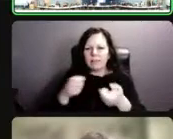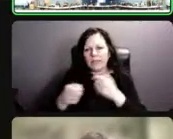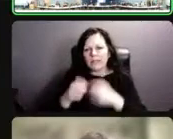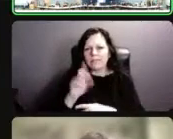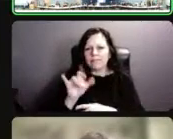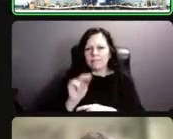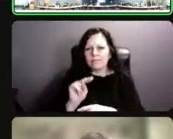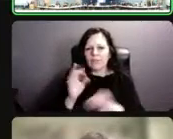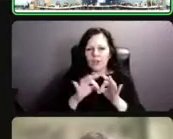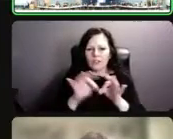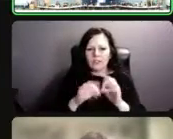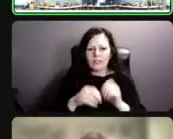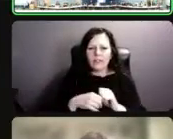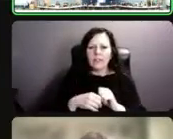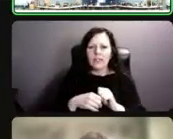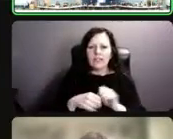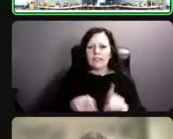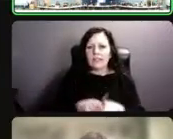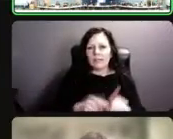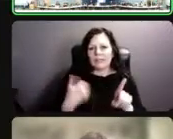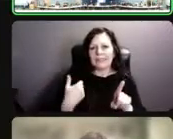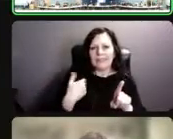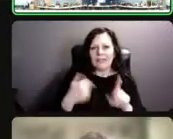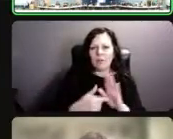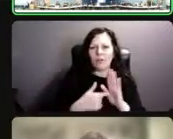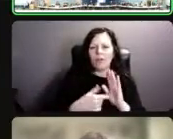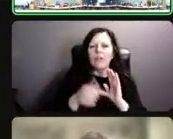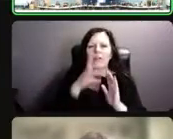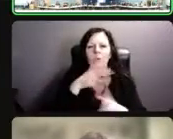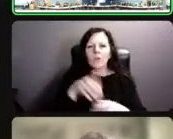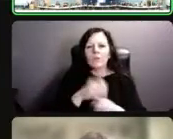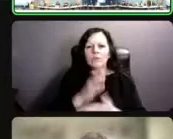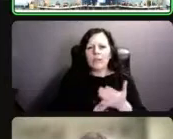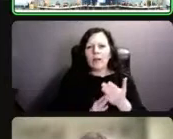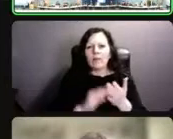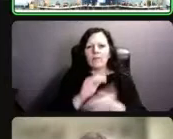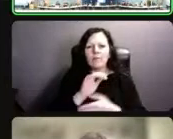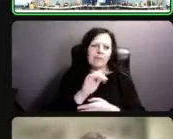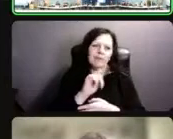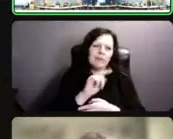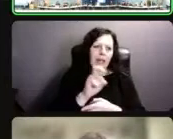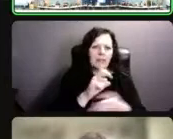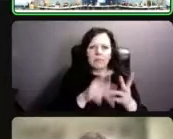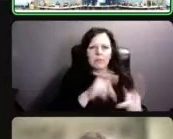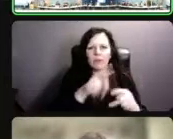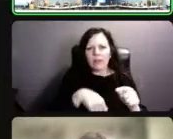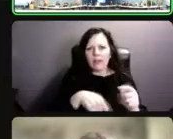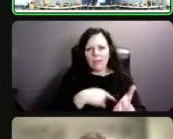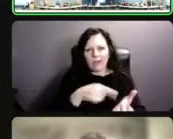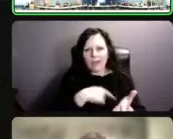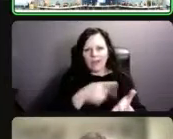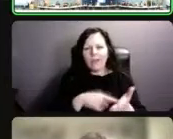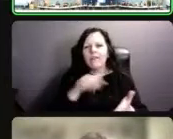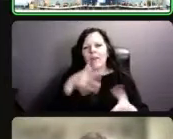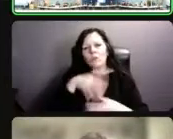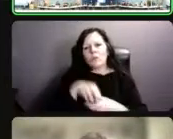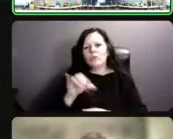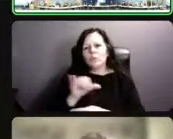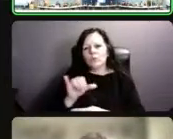THE VARIOUS PROPONENTS TAX RATES AND THEN SUBTRACTS ADMINISTRATIVE COSTS UNLIKE